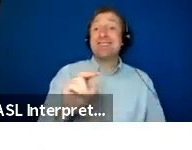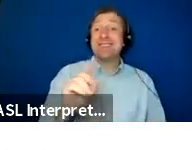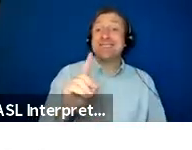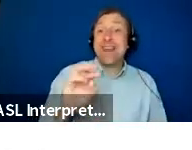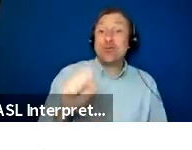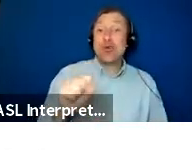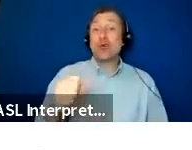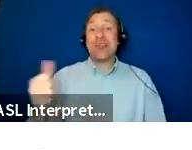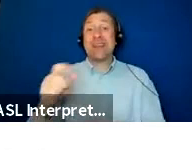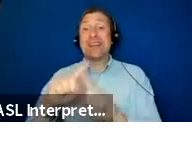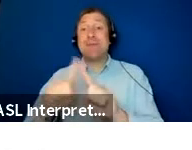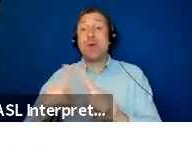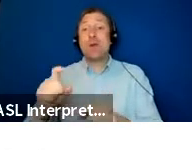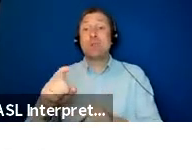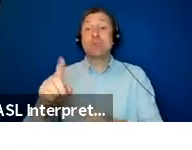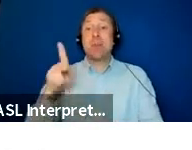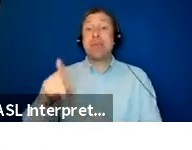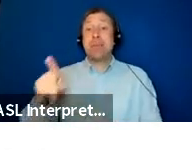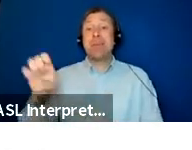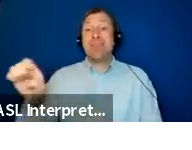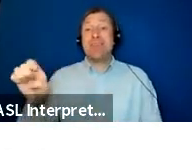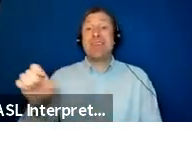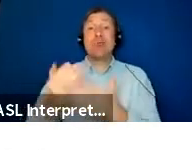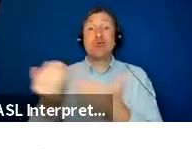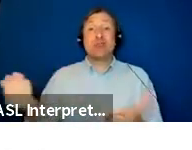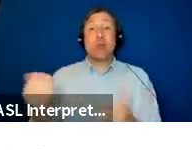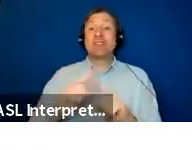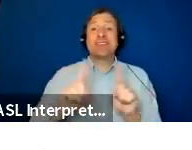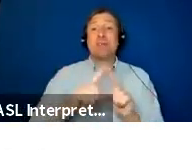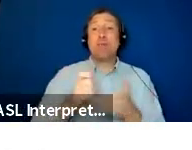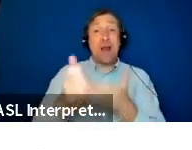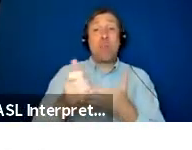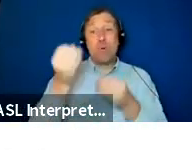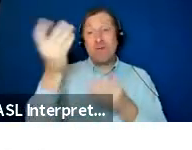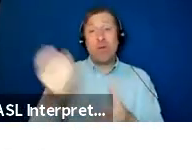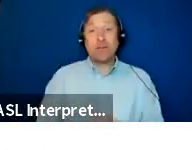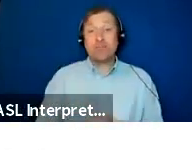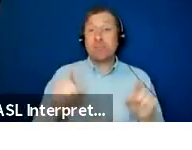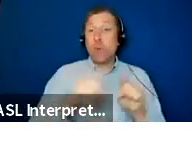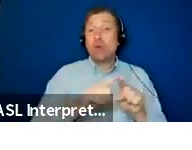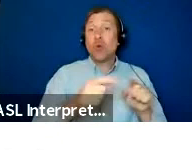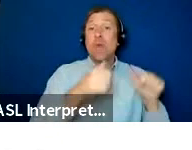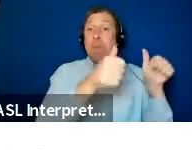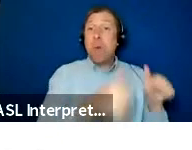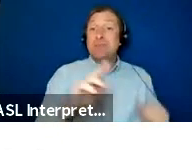and a whole host of other information that's extremely, I think, helpful. That's also where you'll find us posting updated protocols,